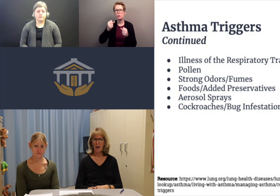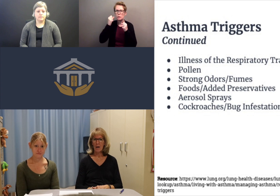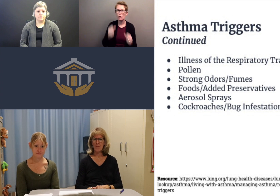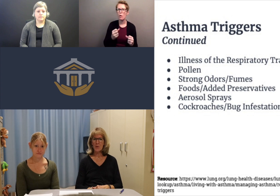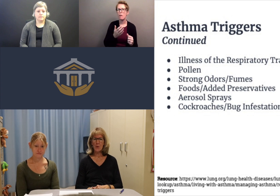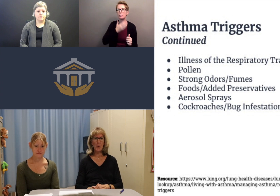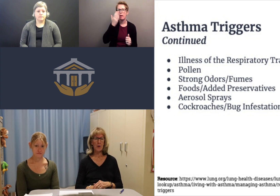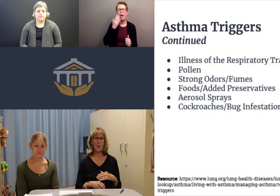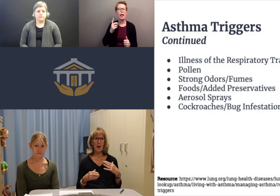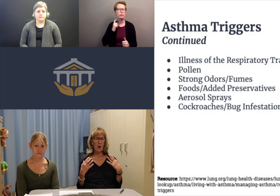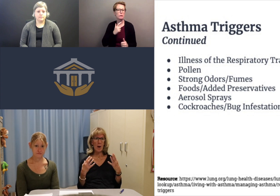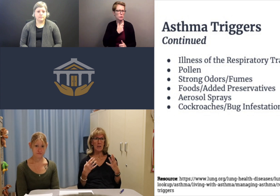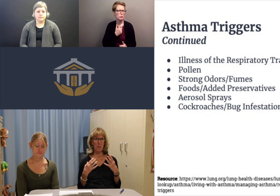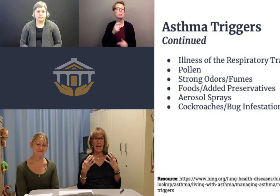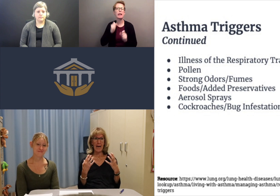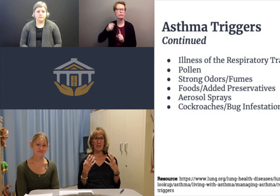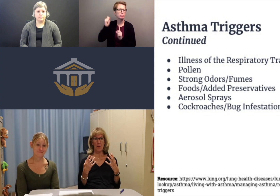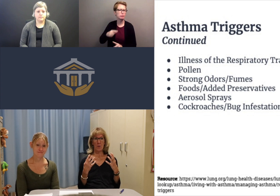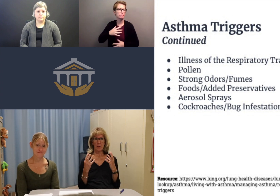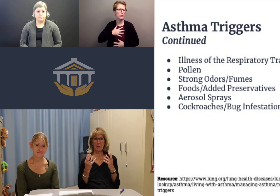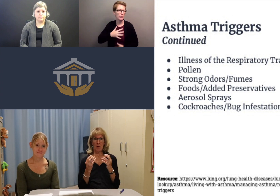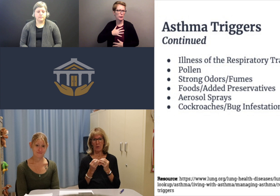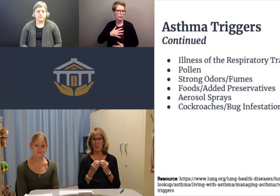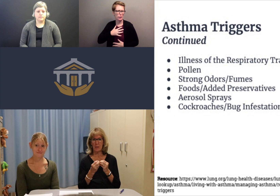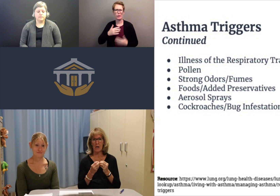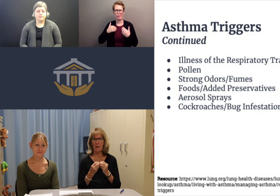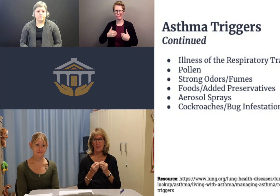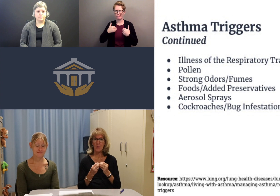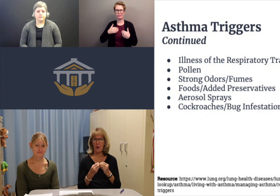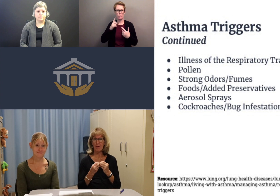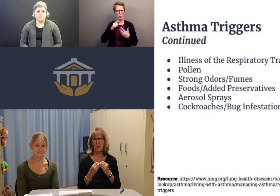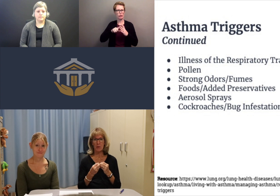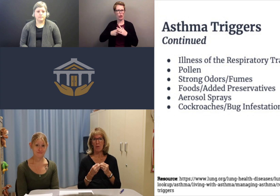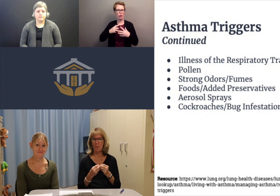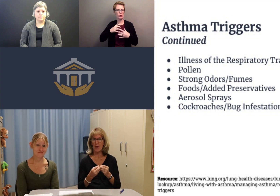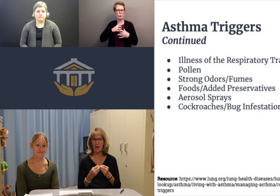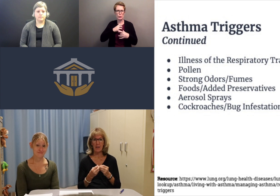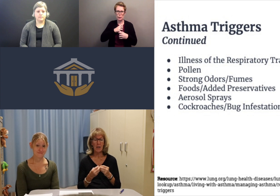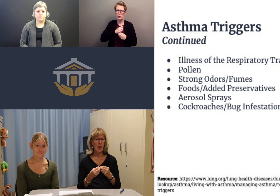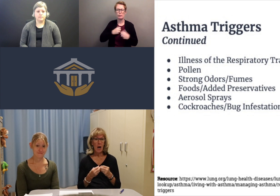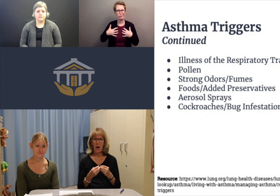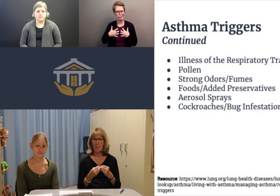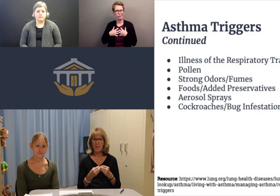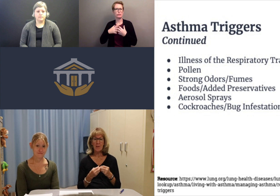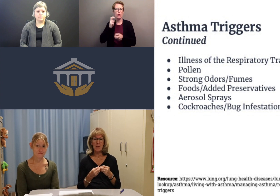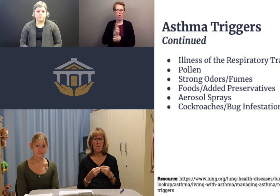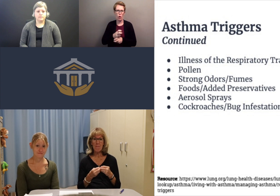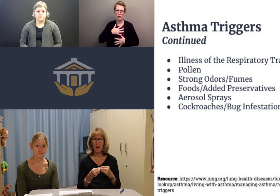Um, your airways react to those and start closing up so you're having more trouble breathing. Some